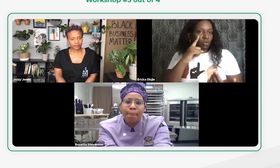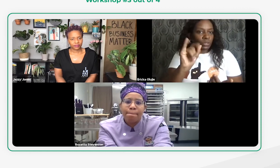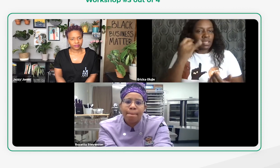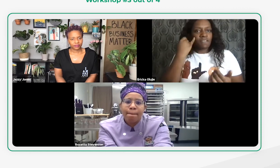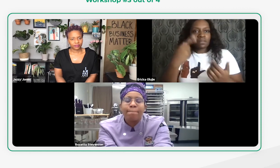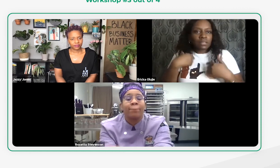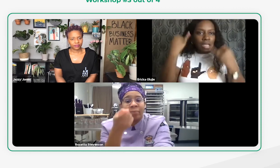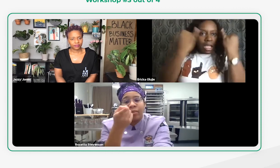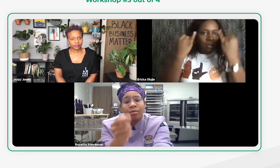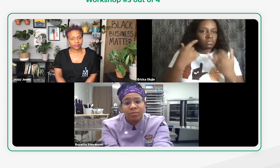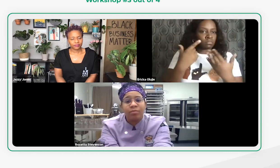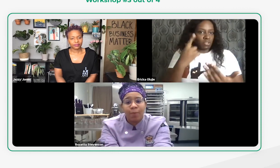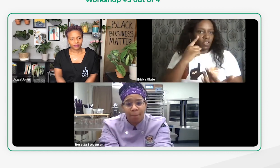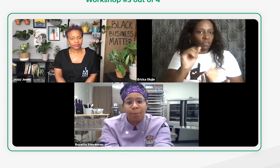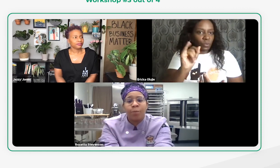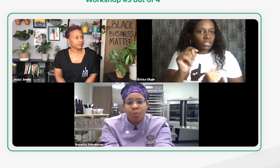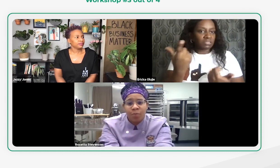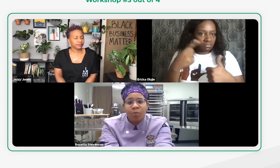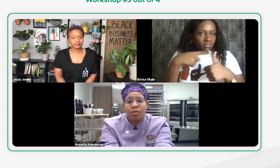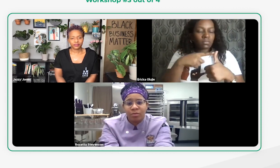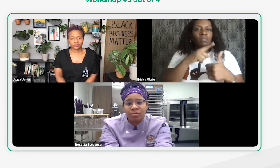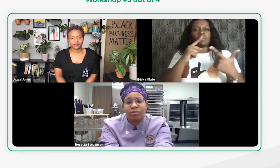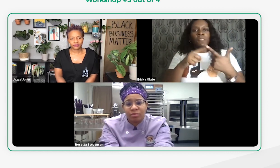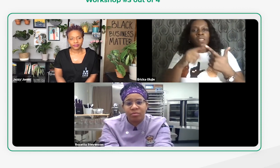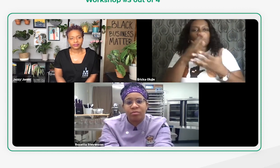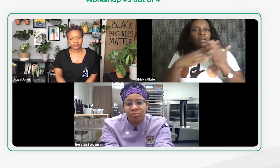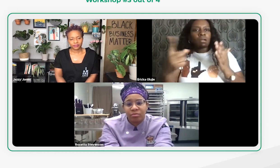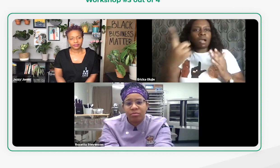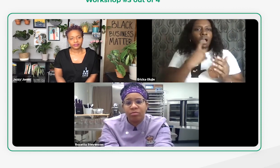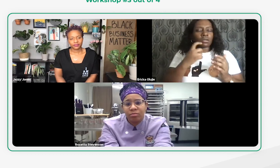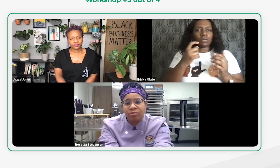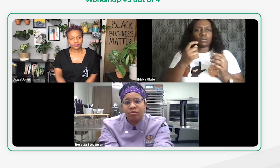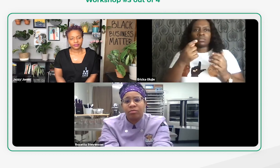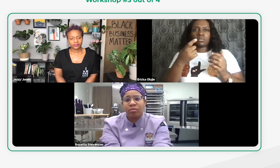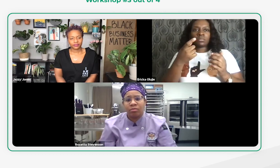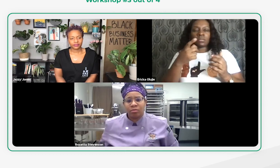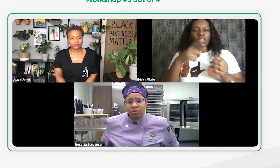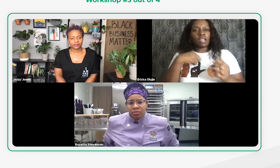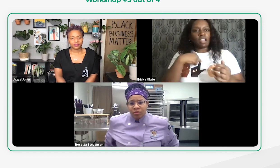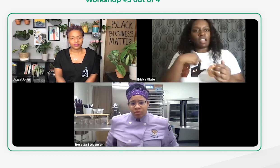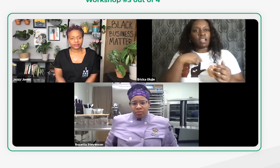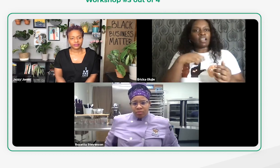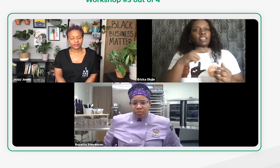if you have passion for the arts go for. The second thing is one person is asked me